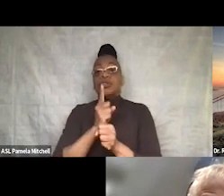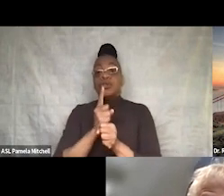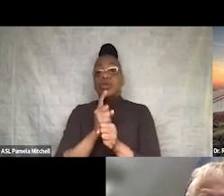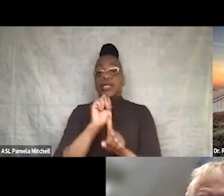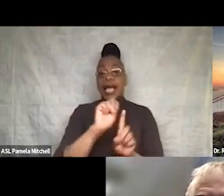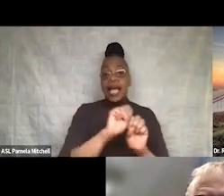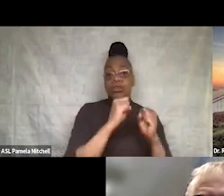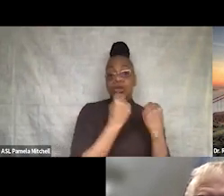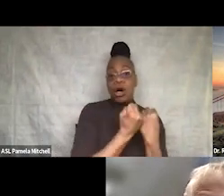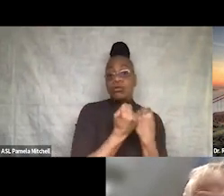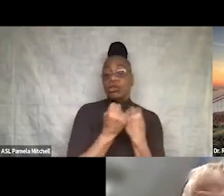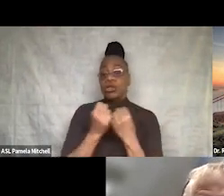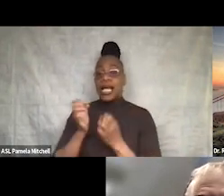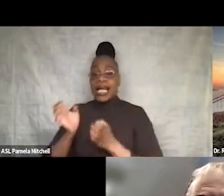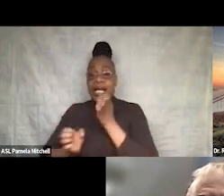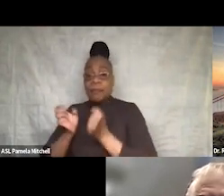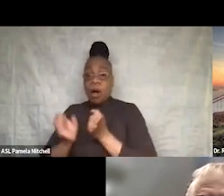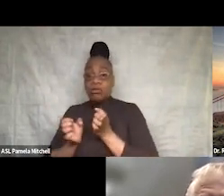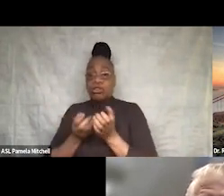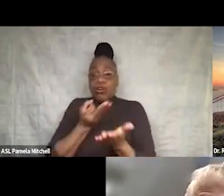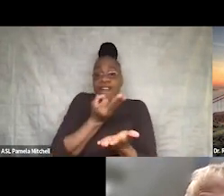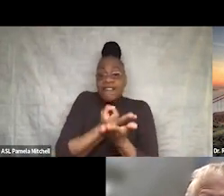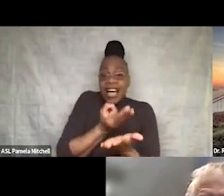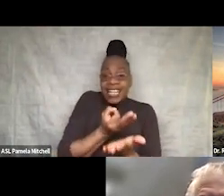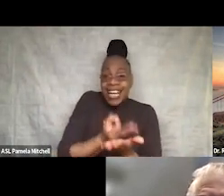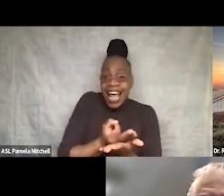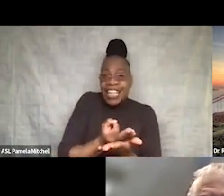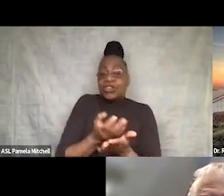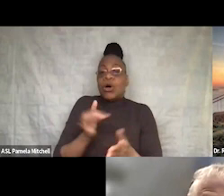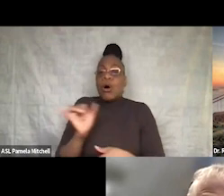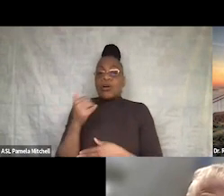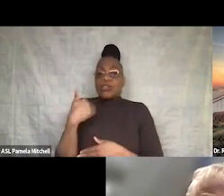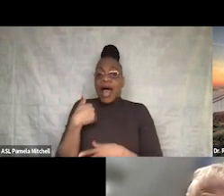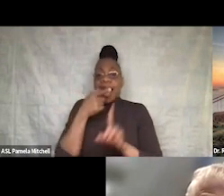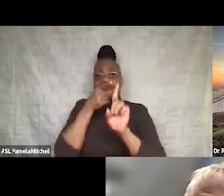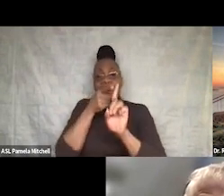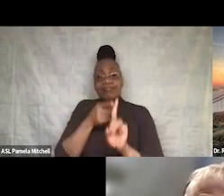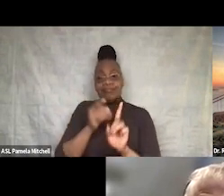mental behavior health, financial health. We have intentional curriculum that is built.